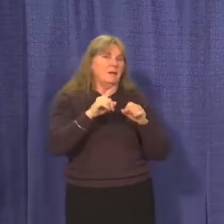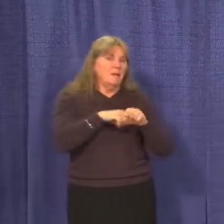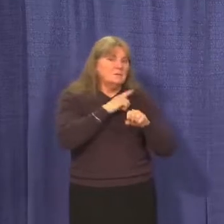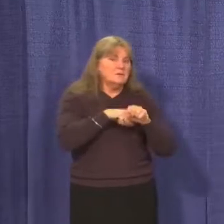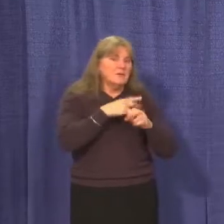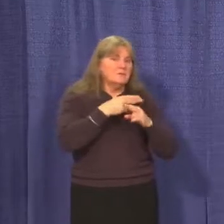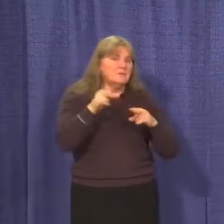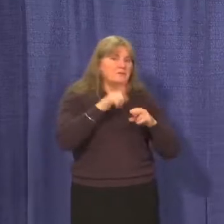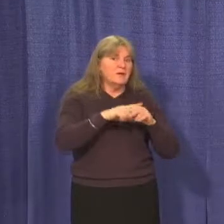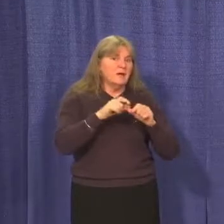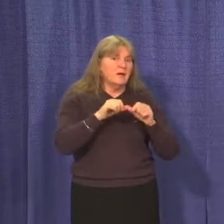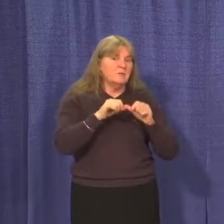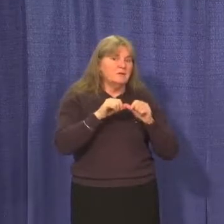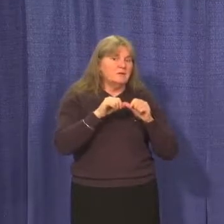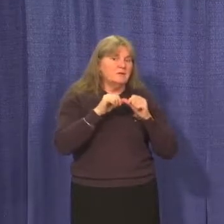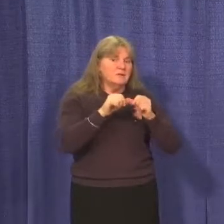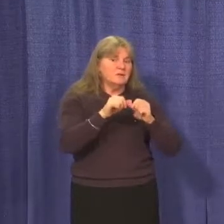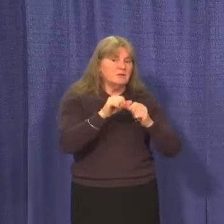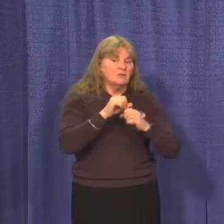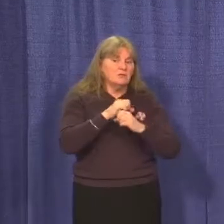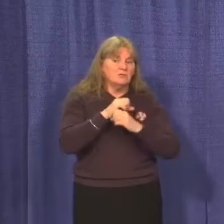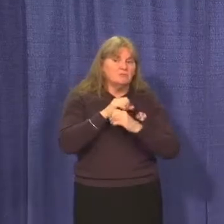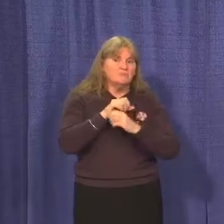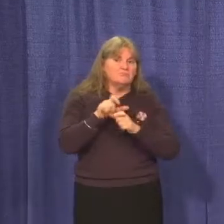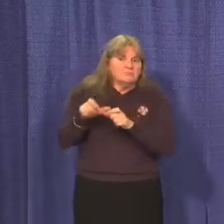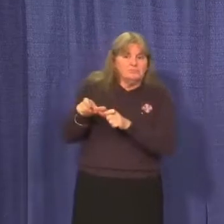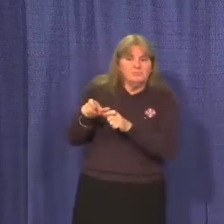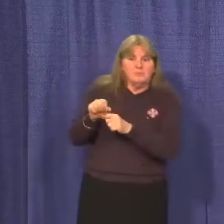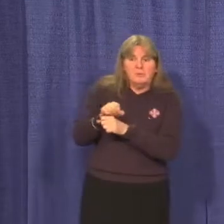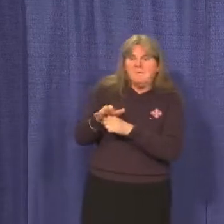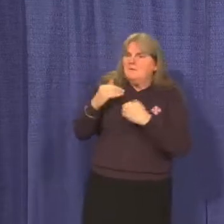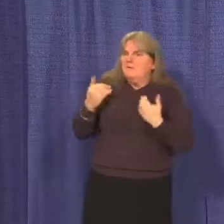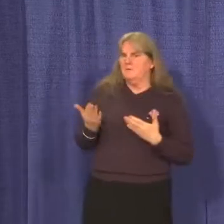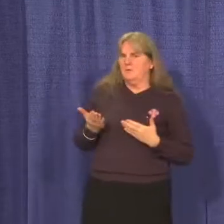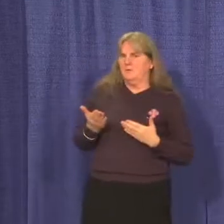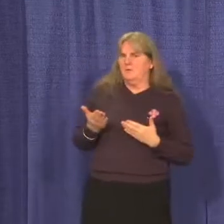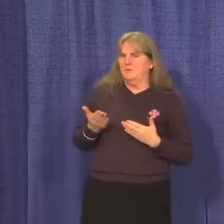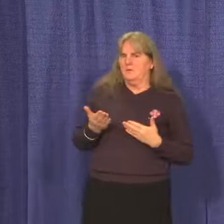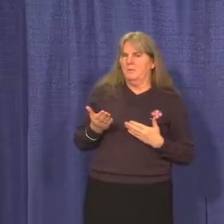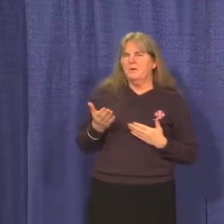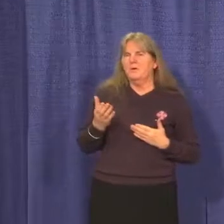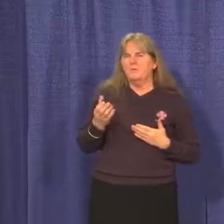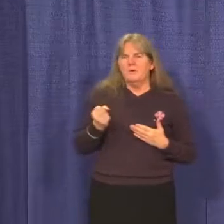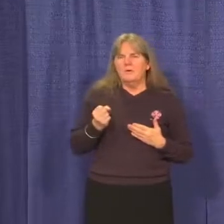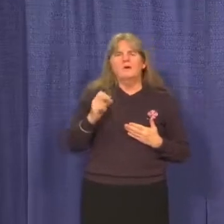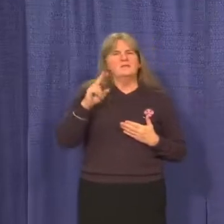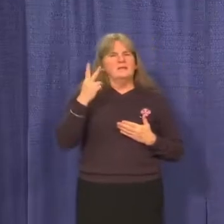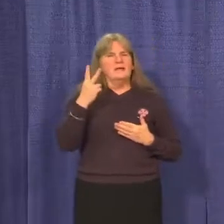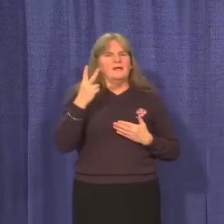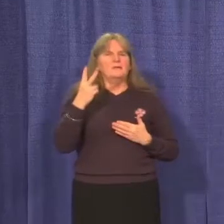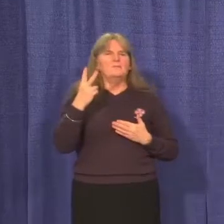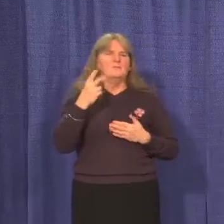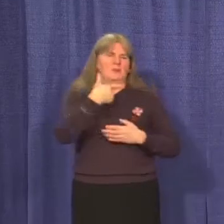time and we know that the second dose is necessary to nail down. So-- and what that does is it